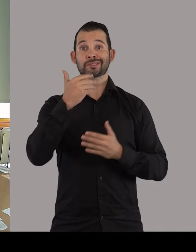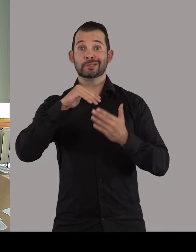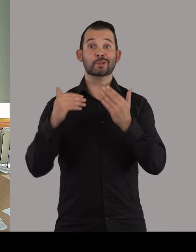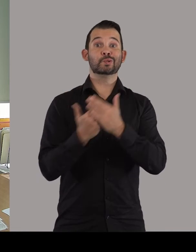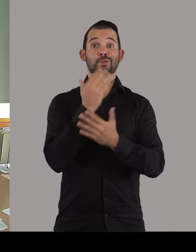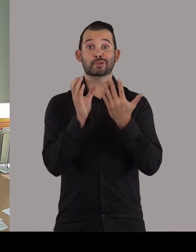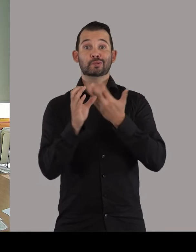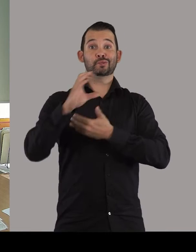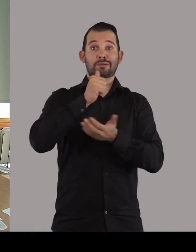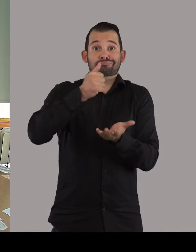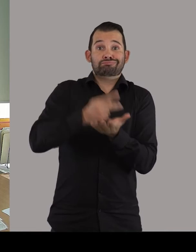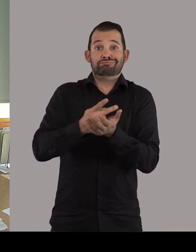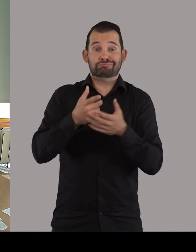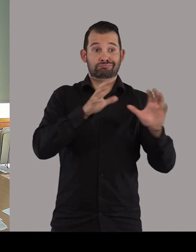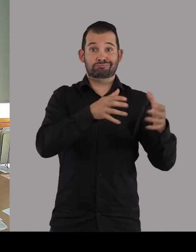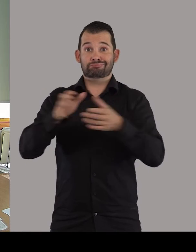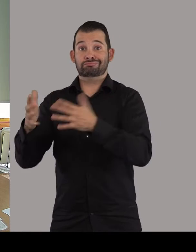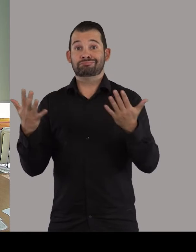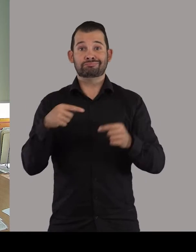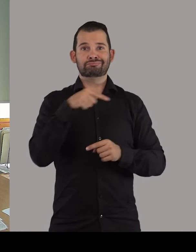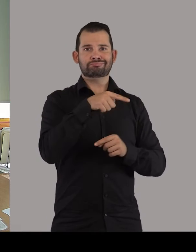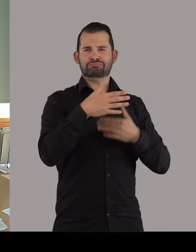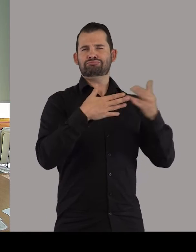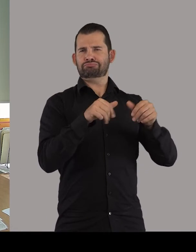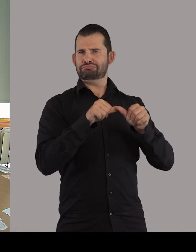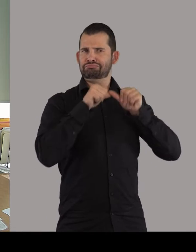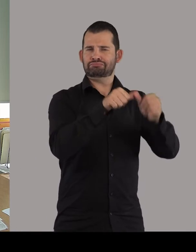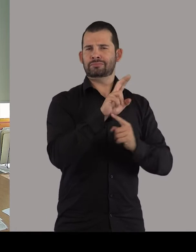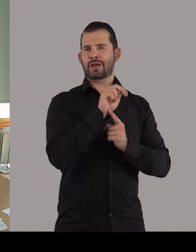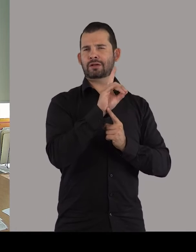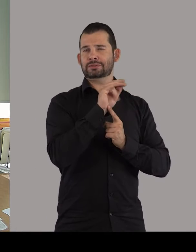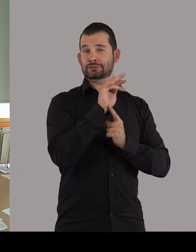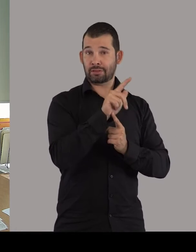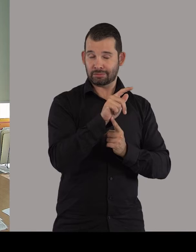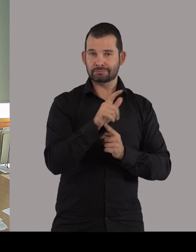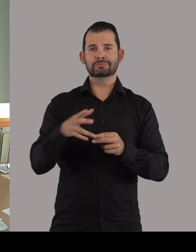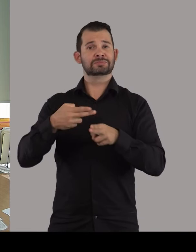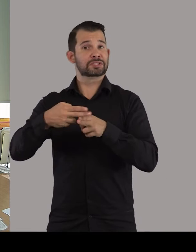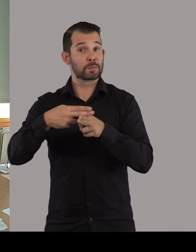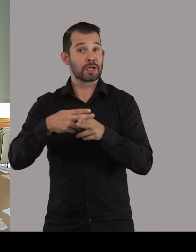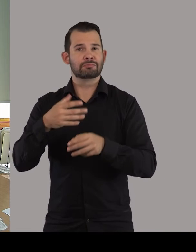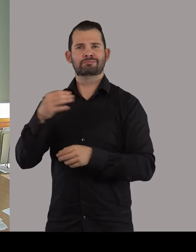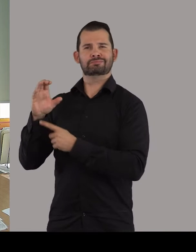The 3 new eligibility categories are unconditional, temporary and conditional.